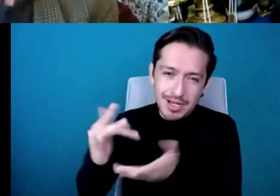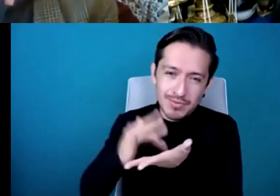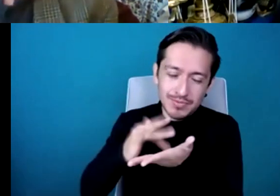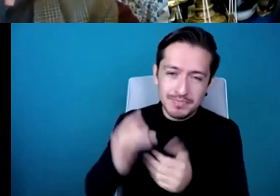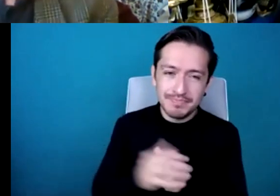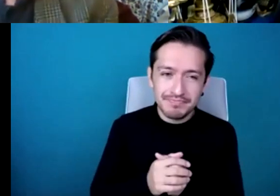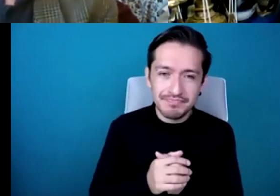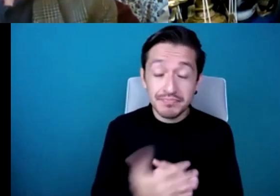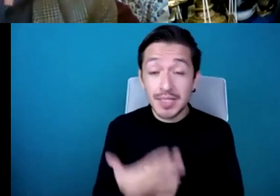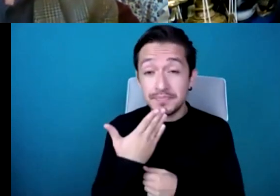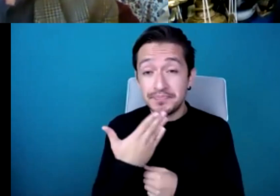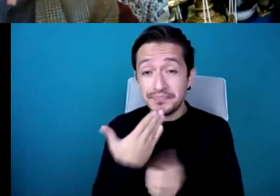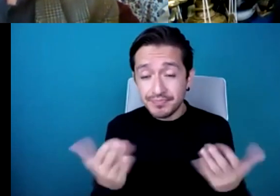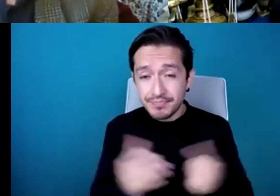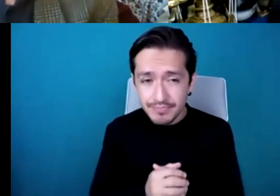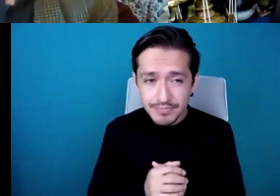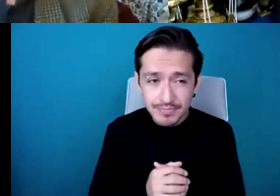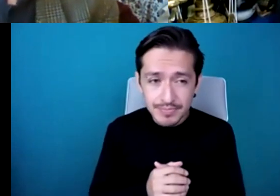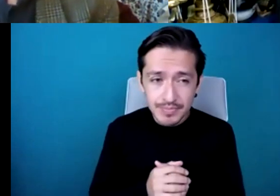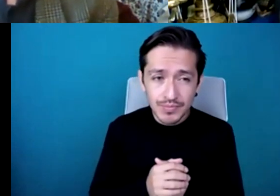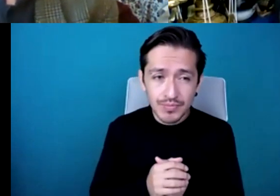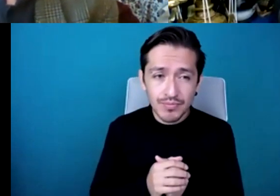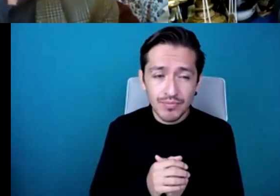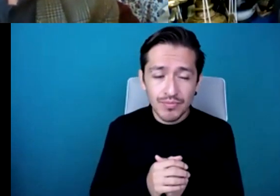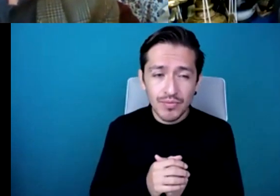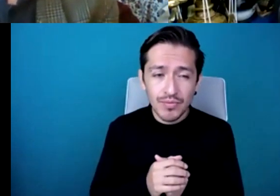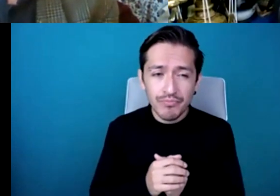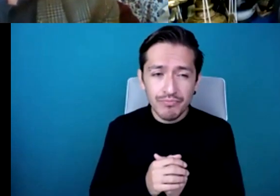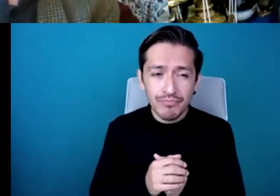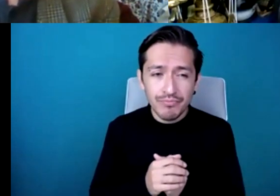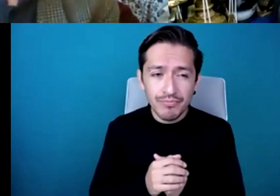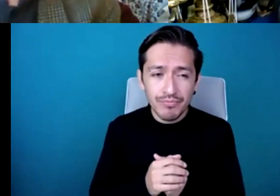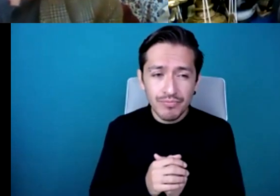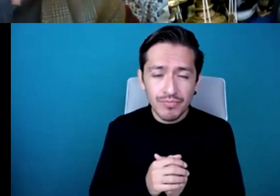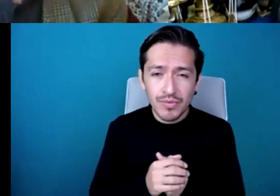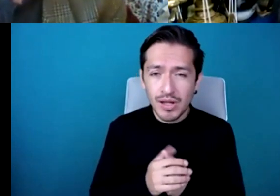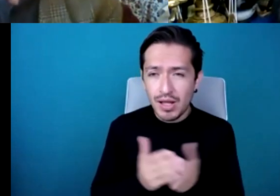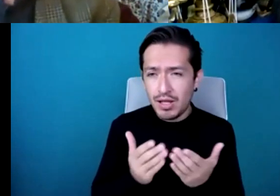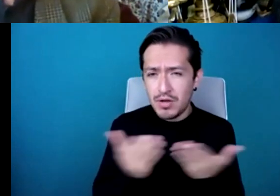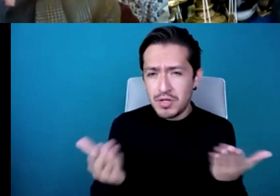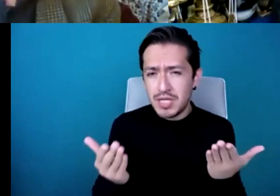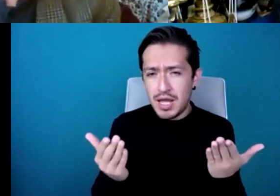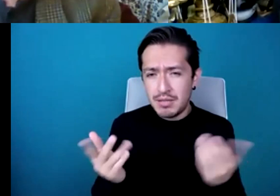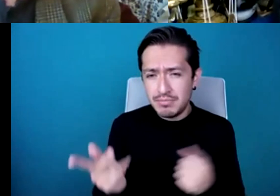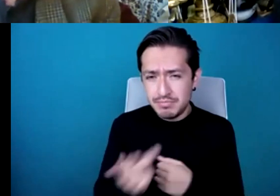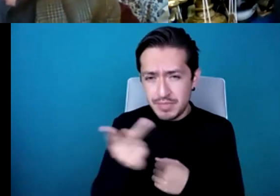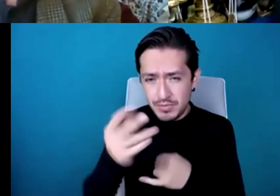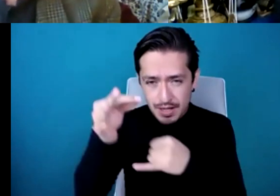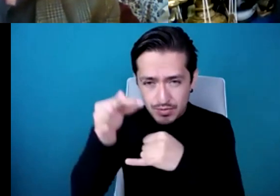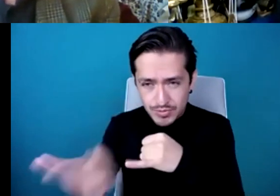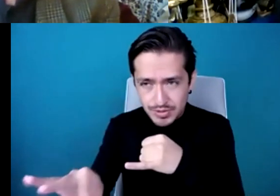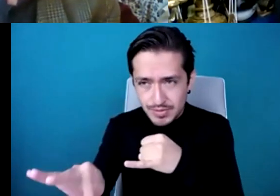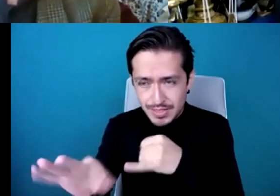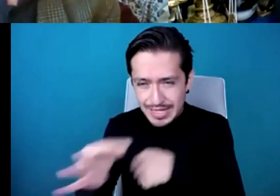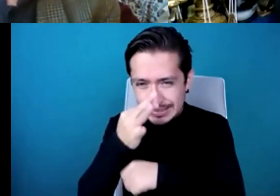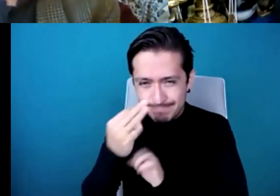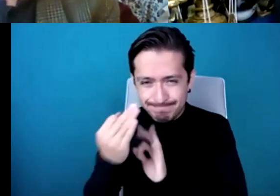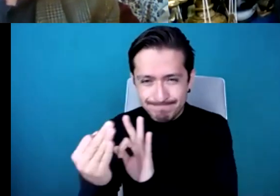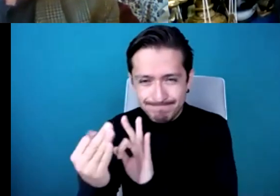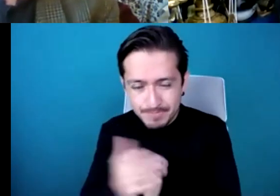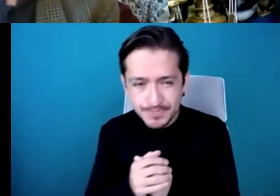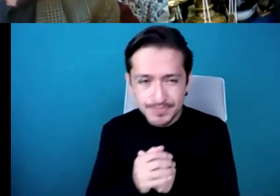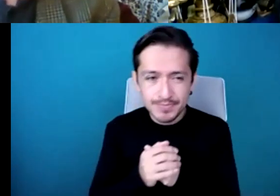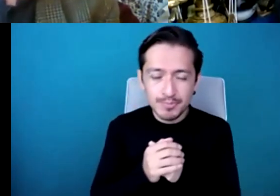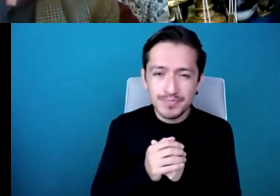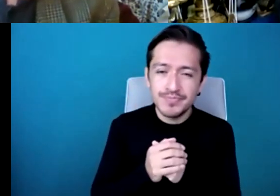So we're coming to the final question which is looking back to your career and your